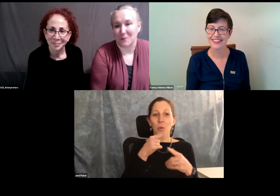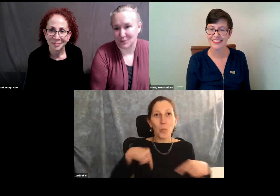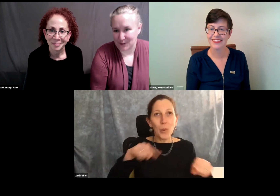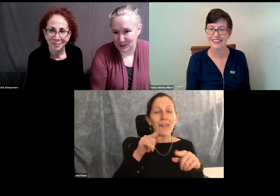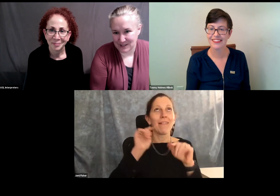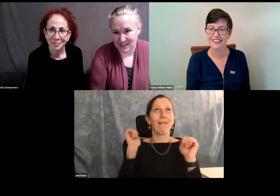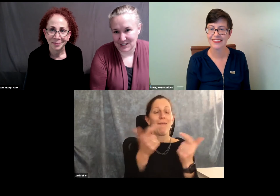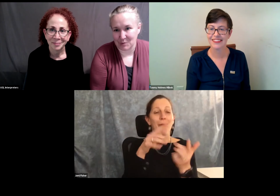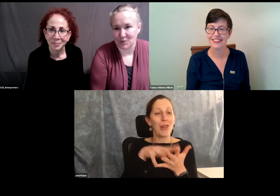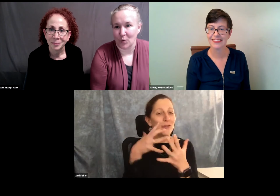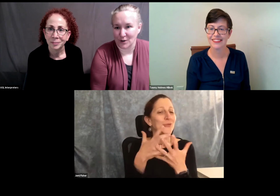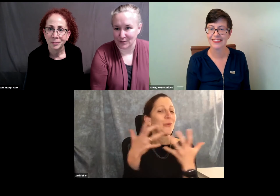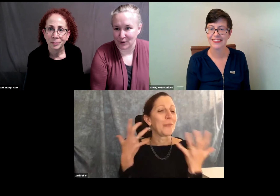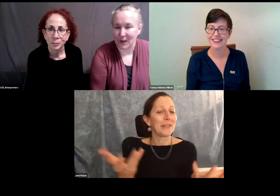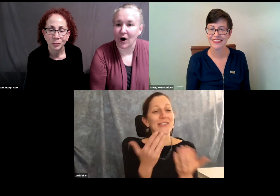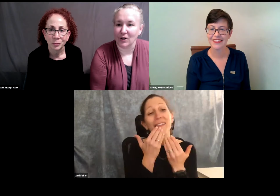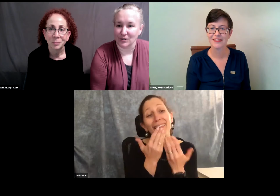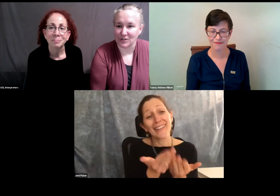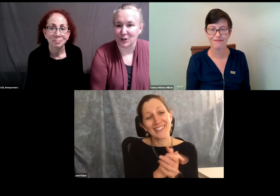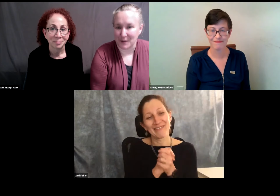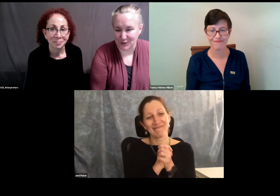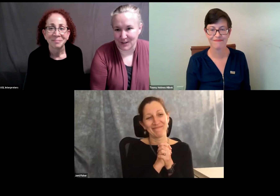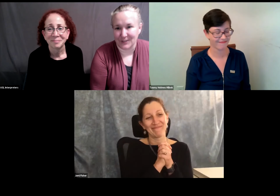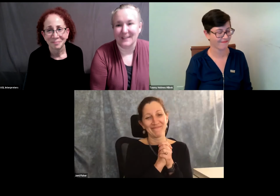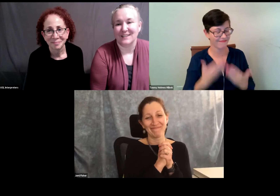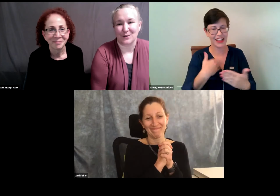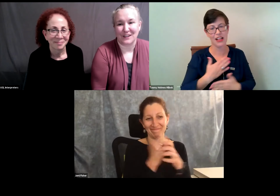for your presentation, it was wonderful we all learned so much from you, so thank you.